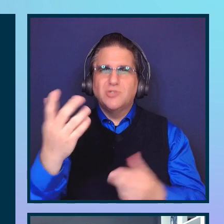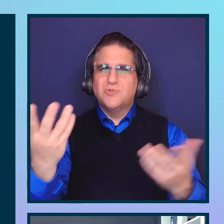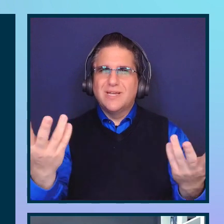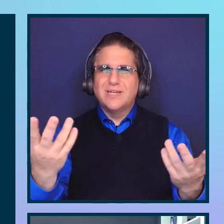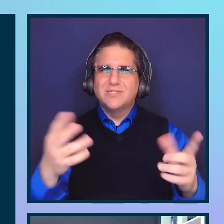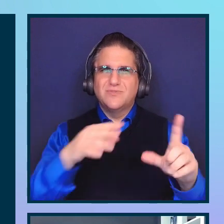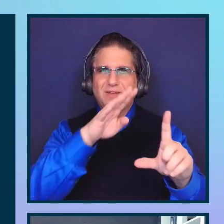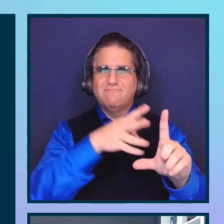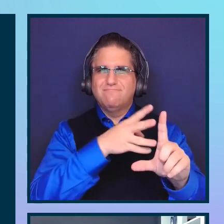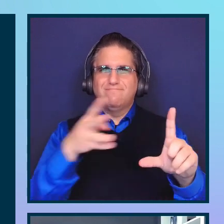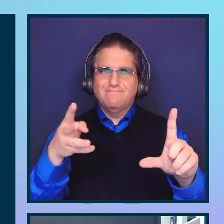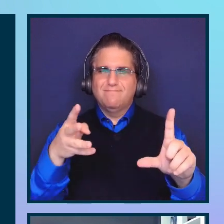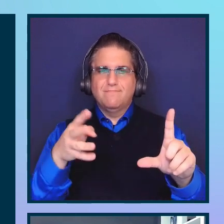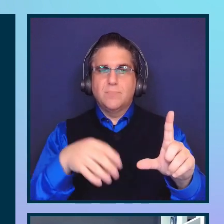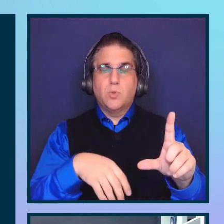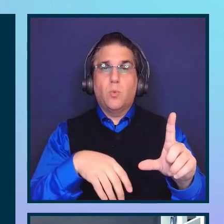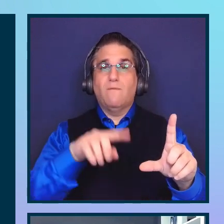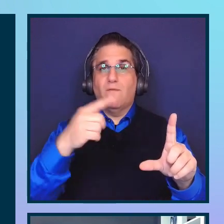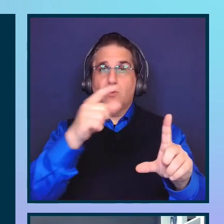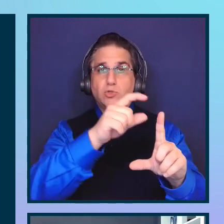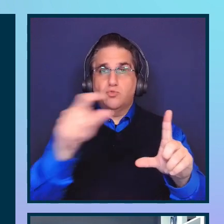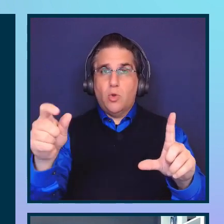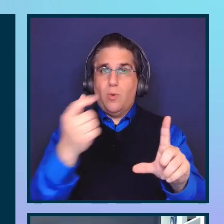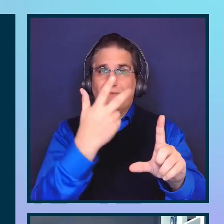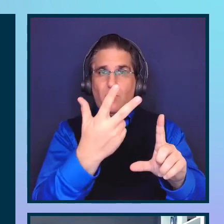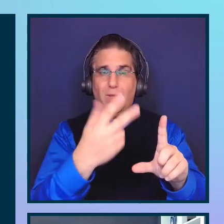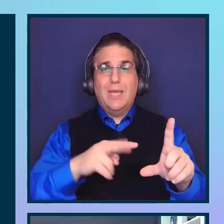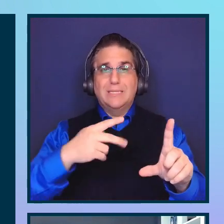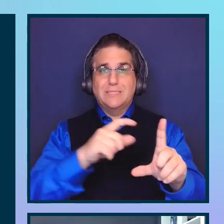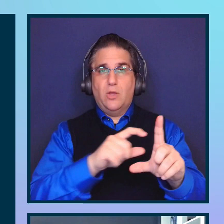top to bottom, left to right, there are three of them in the first row, three of them in the second row.